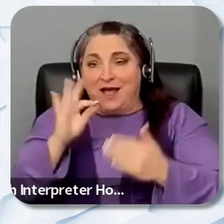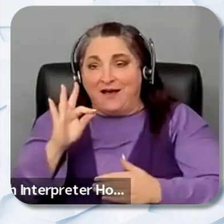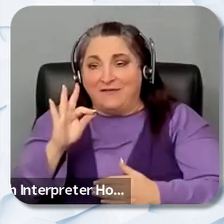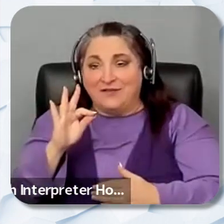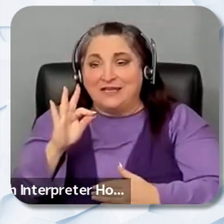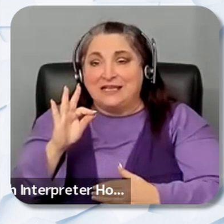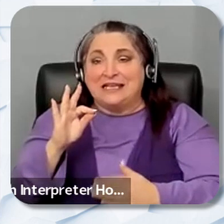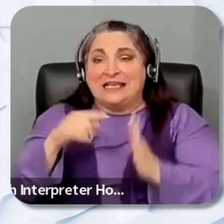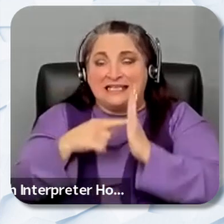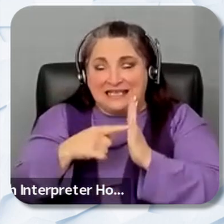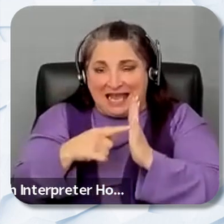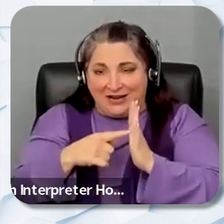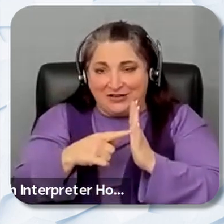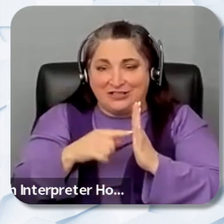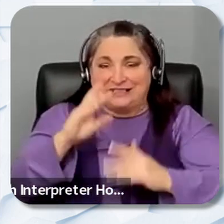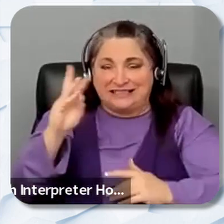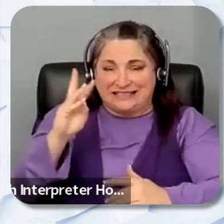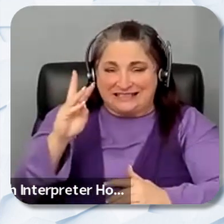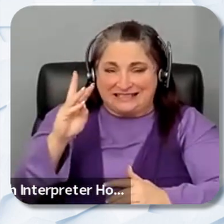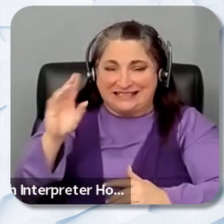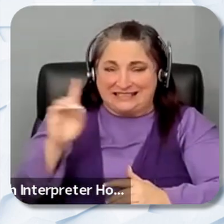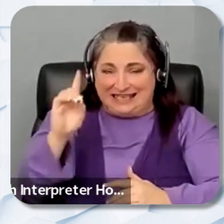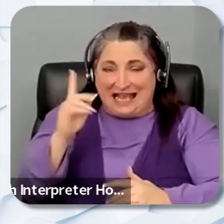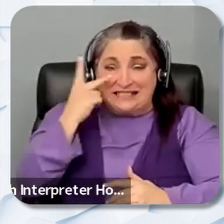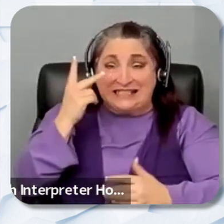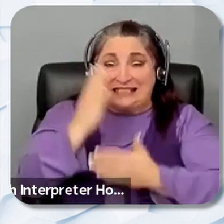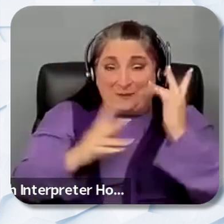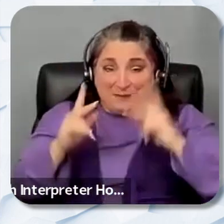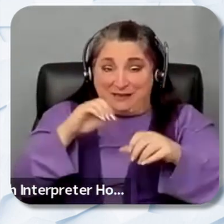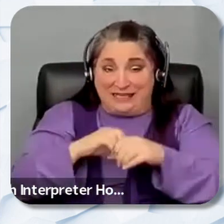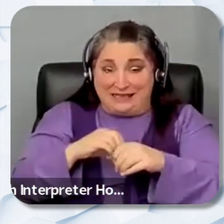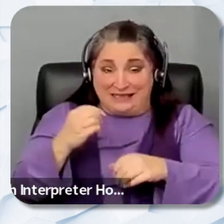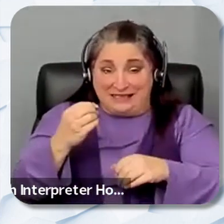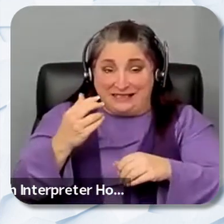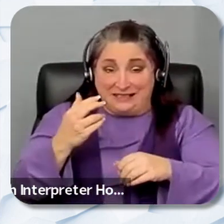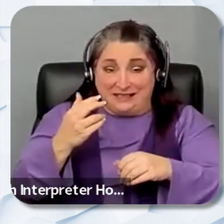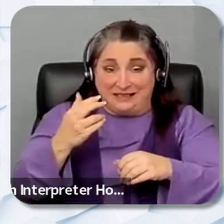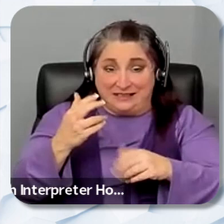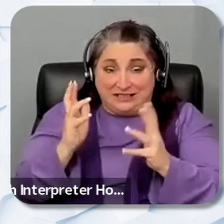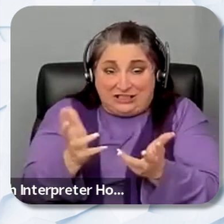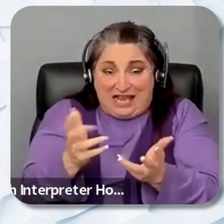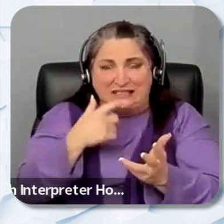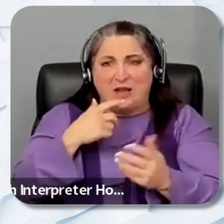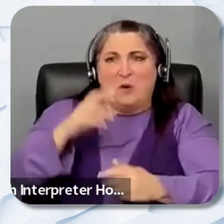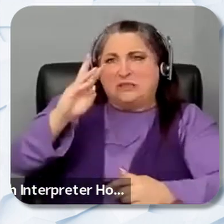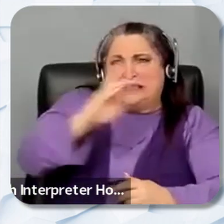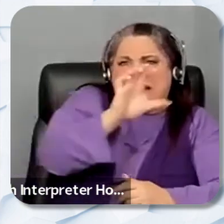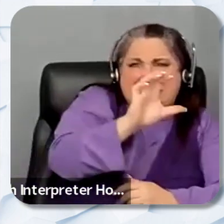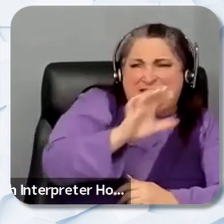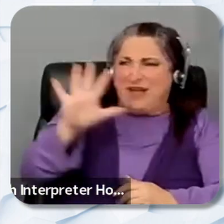from 5c. I do see some people in the chat saying, "Well, 6c and 5c are the same." It's